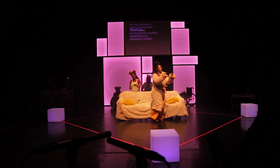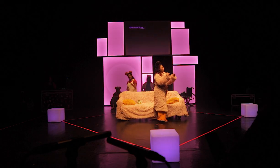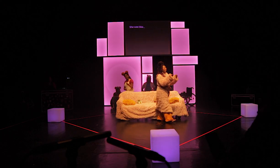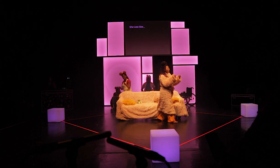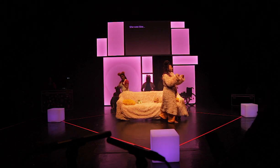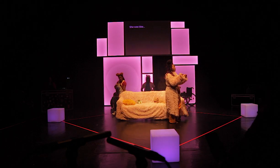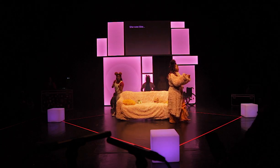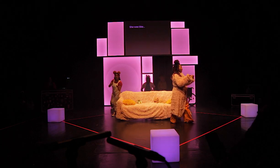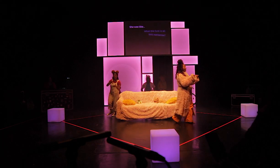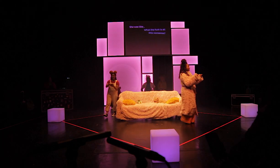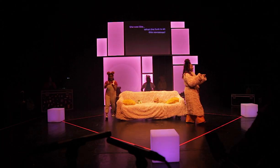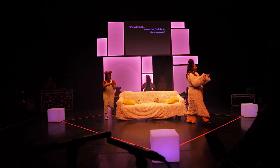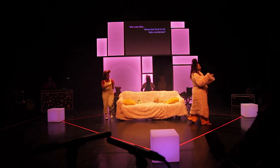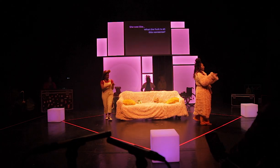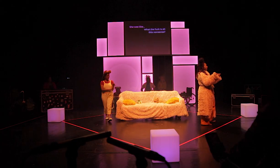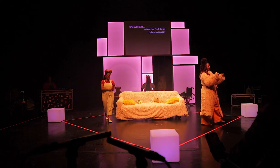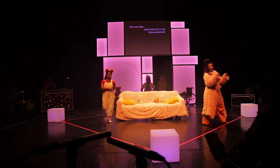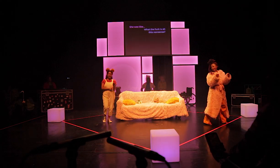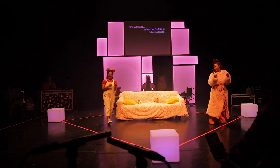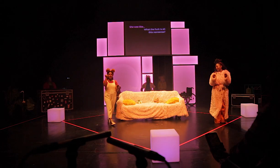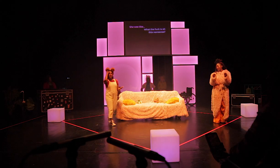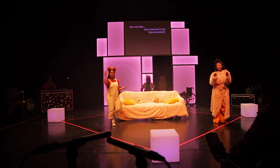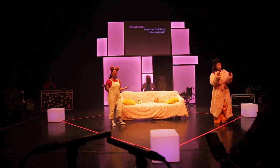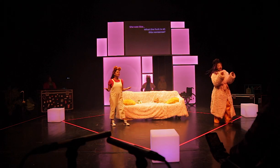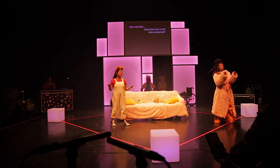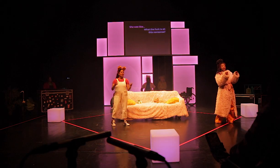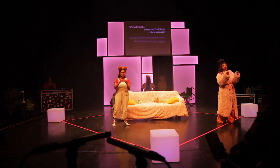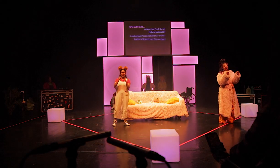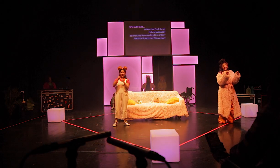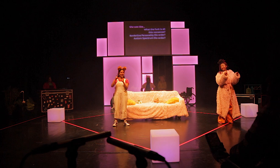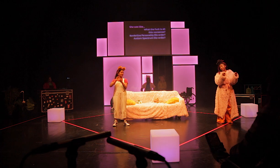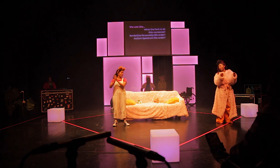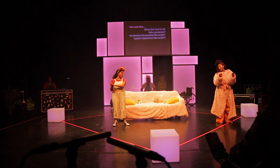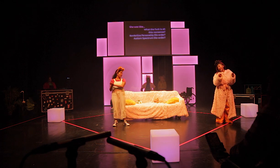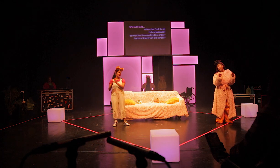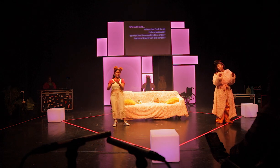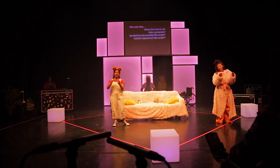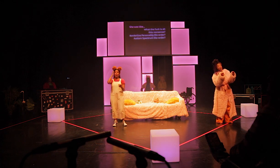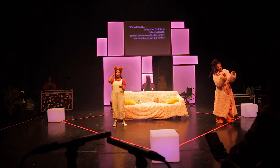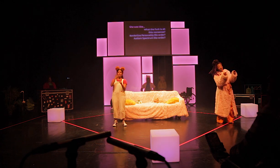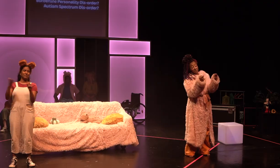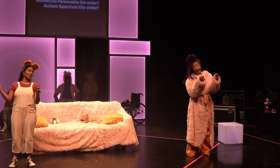'What the fuck is this nonsense? Borderline personality disorder, autism